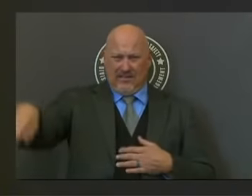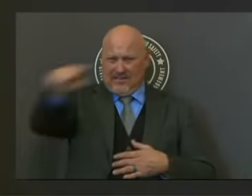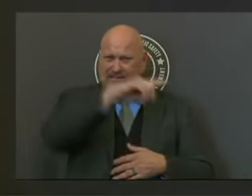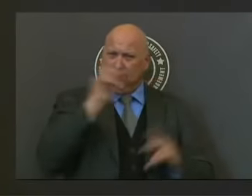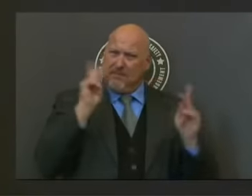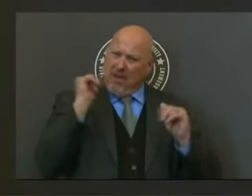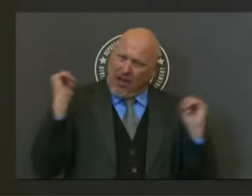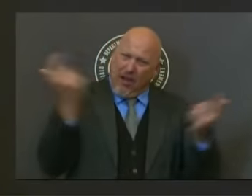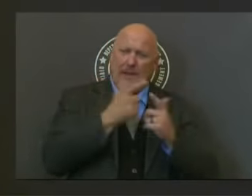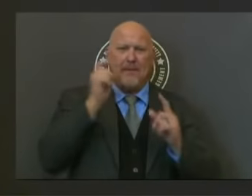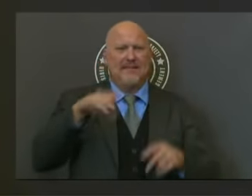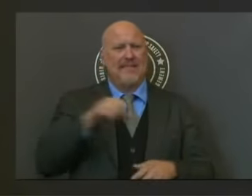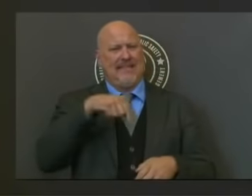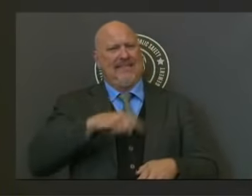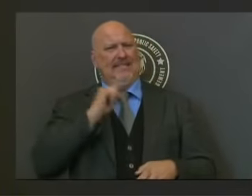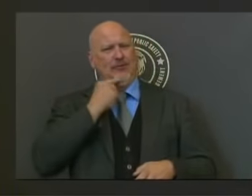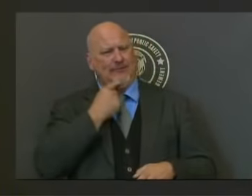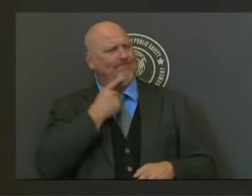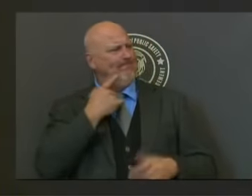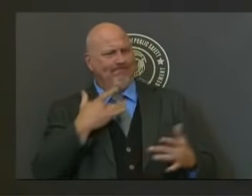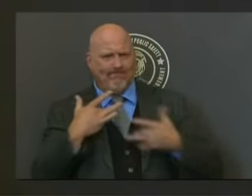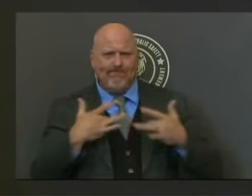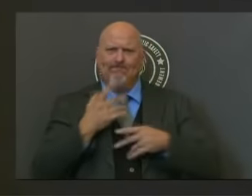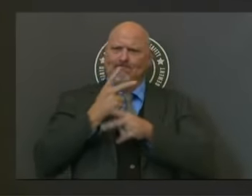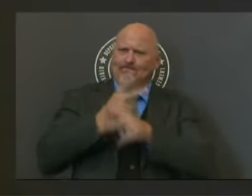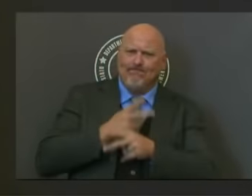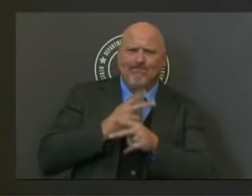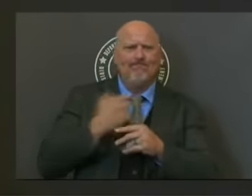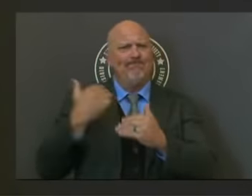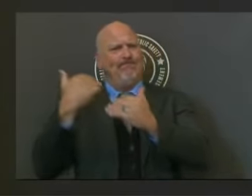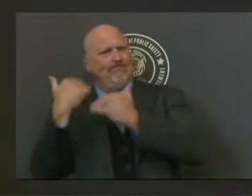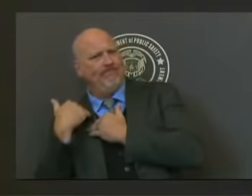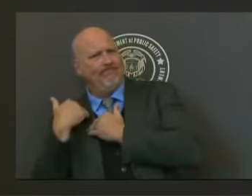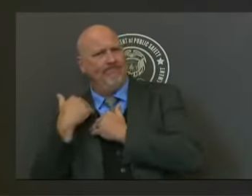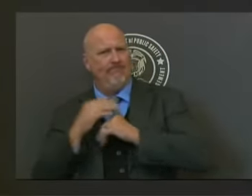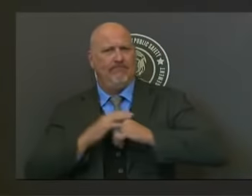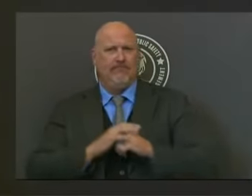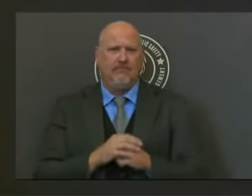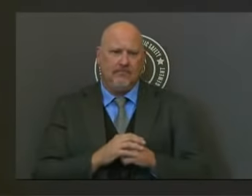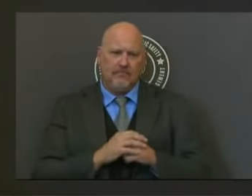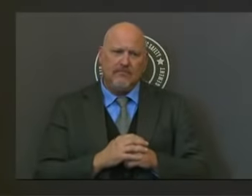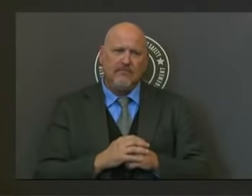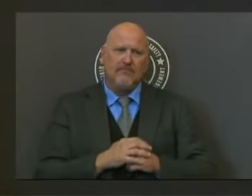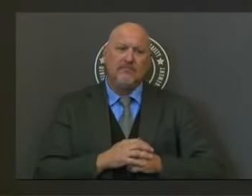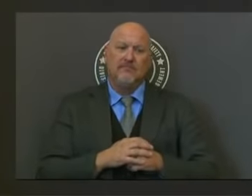know this really is this is